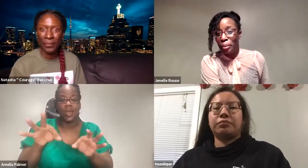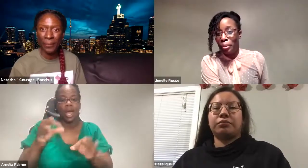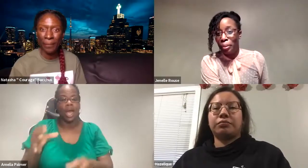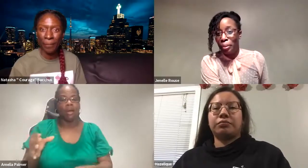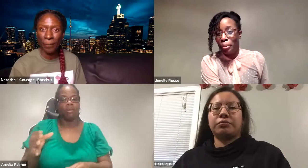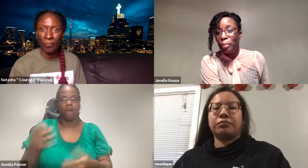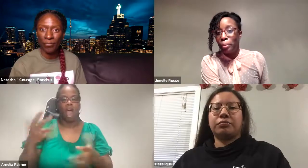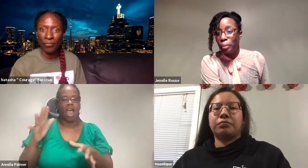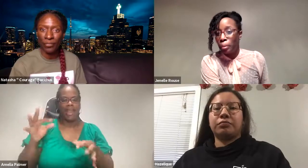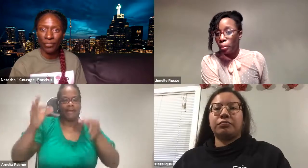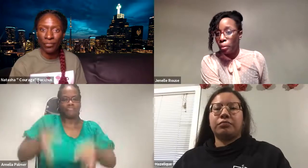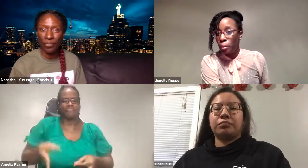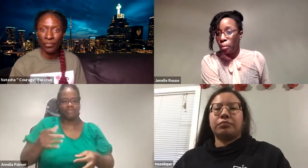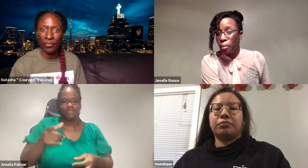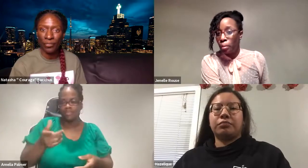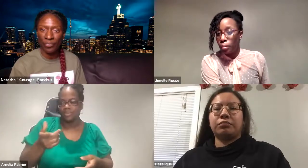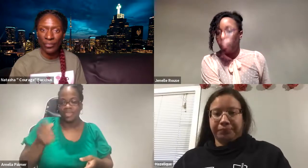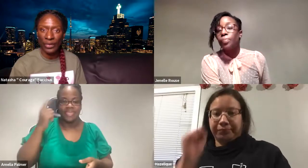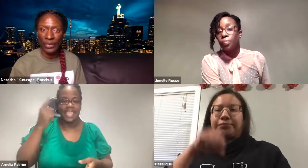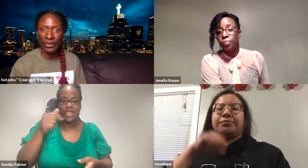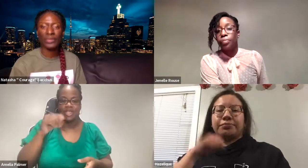where just because you don't understand the language you've already